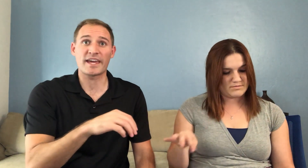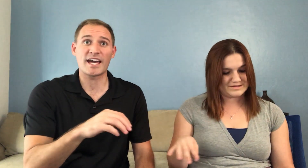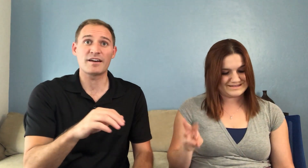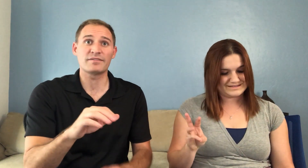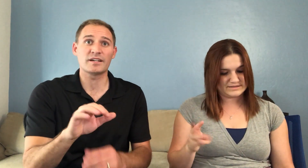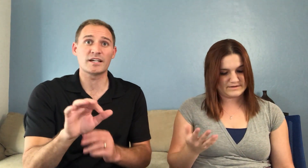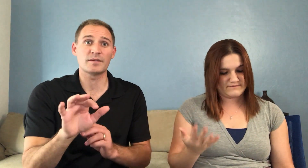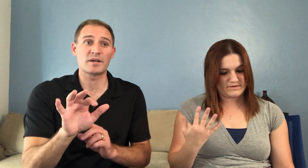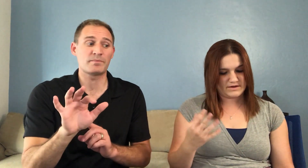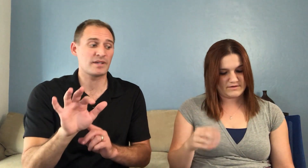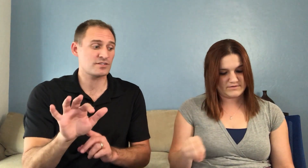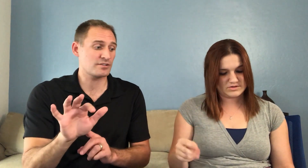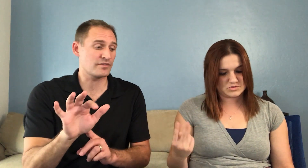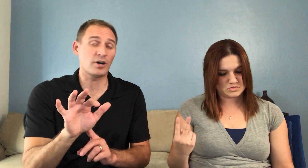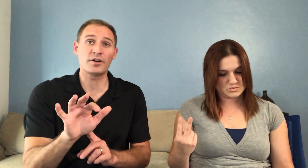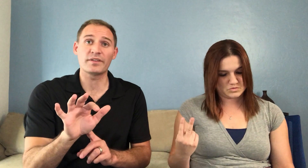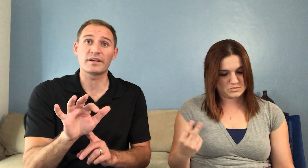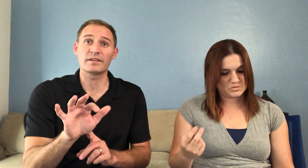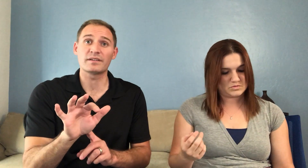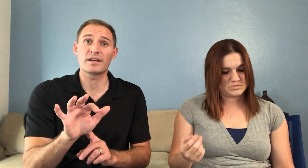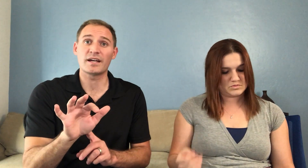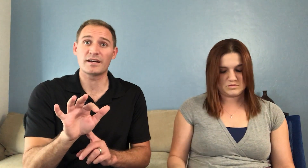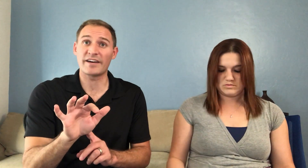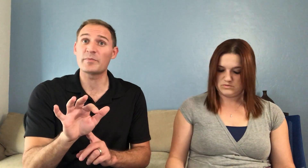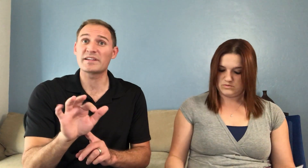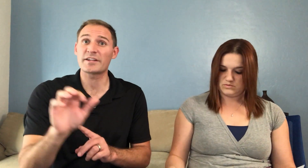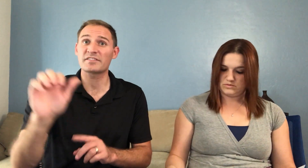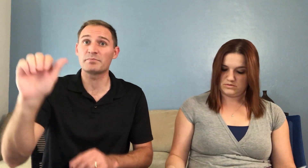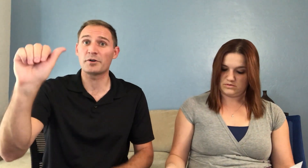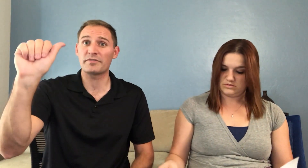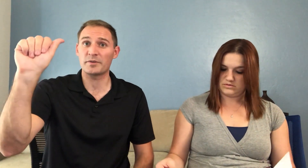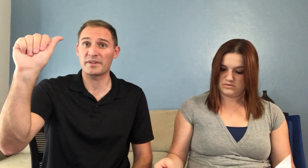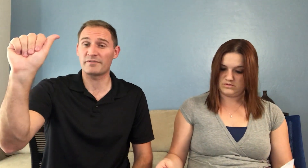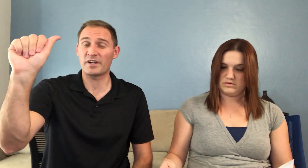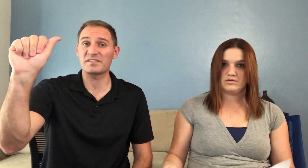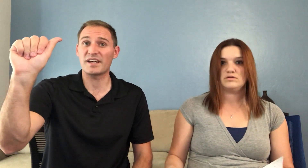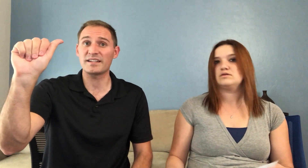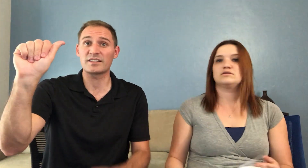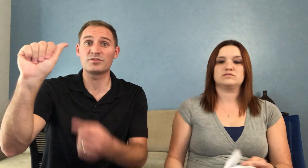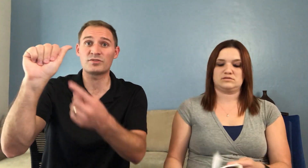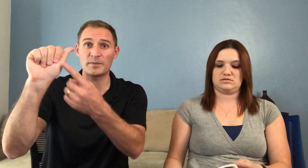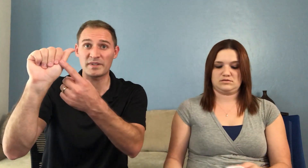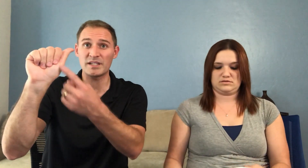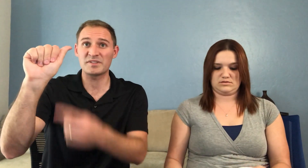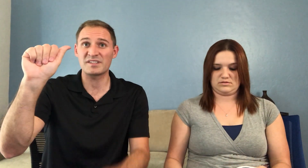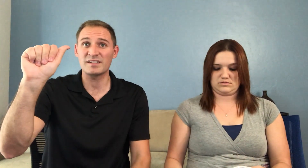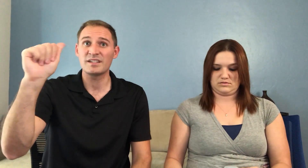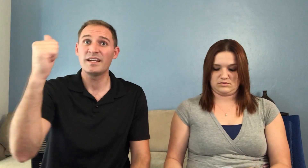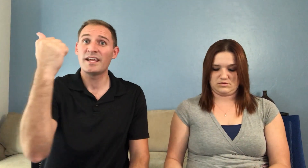they have a picture of all the alphabet letters both from the front side like you typically would see it